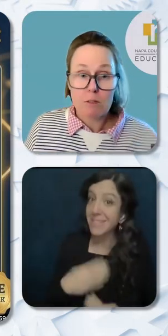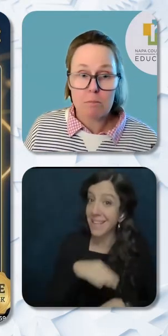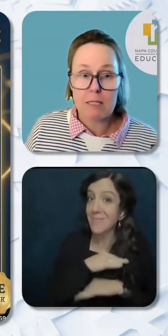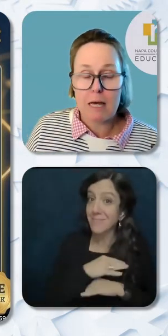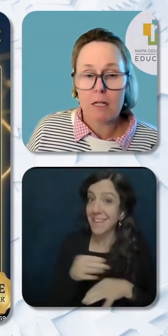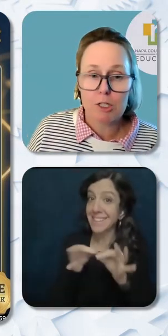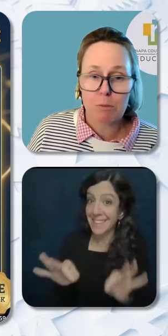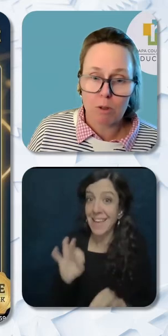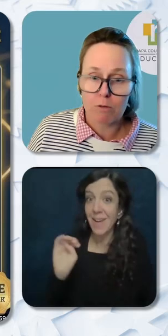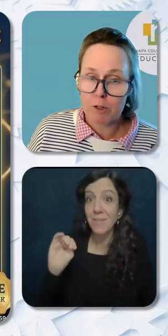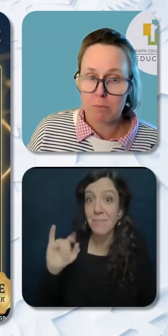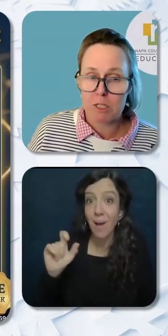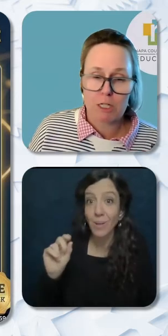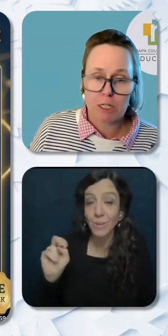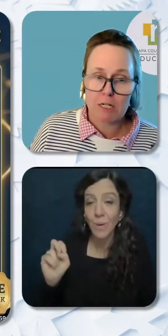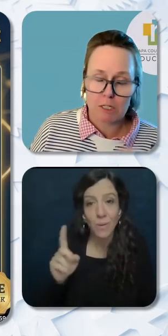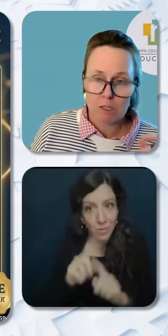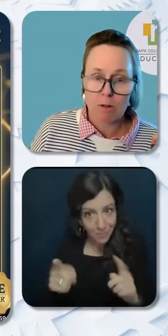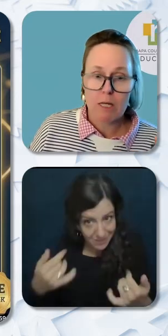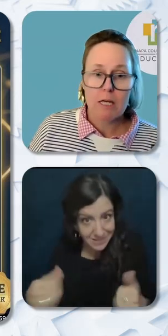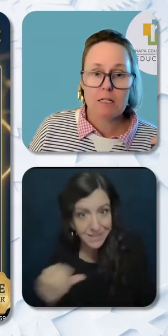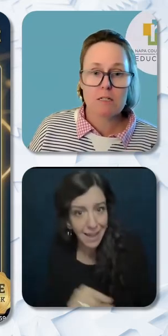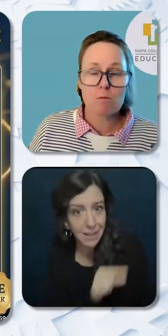but still be eligible for special education. So,